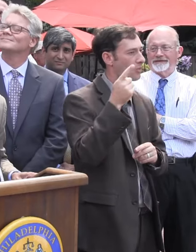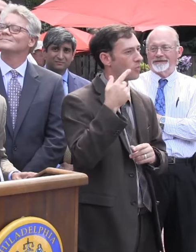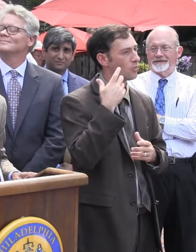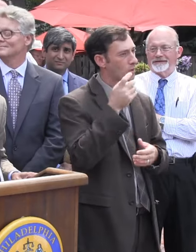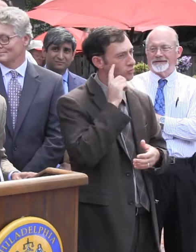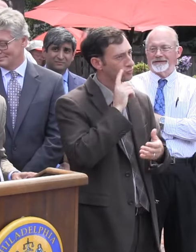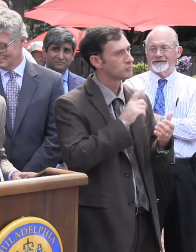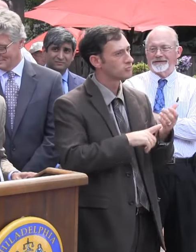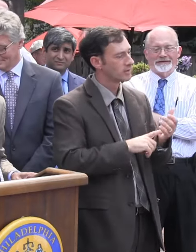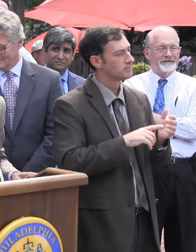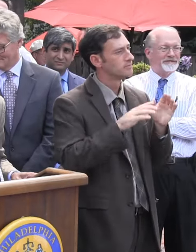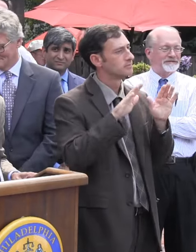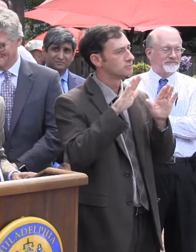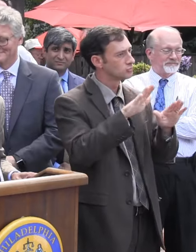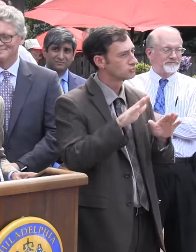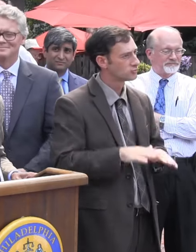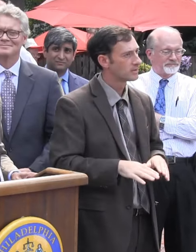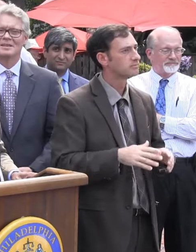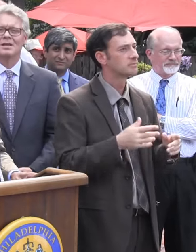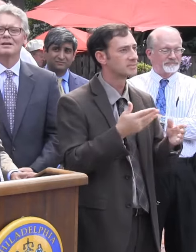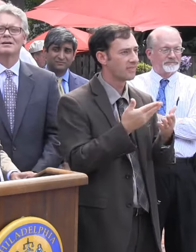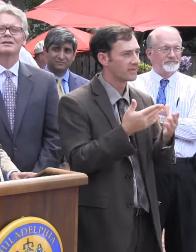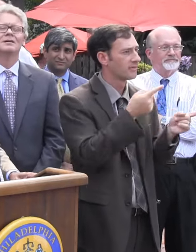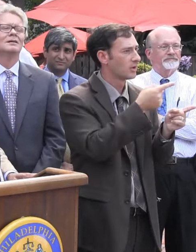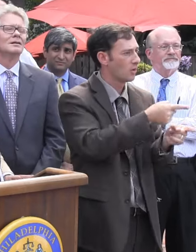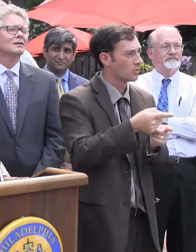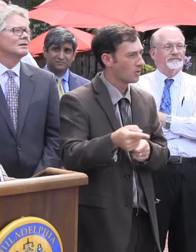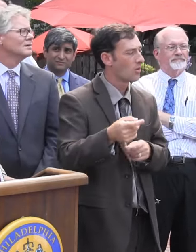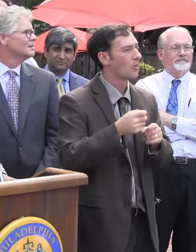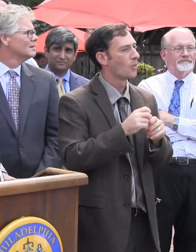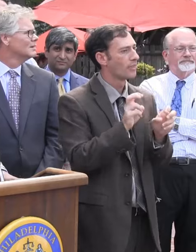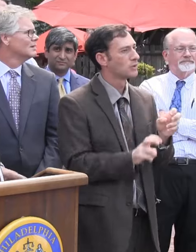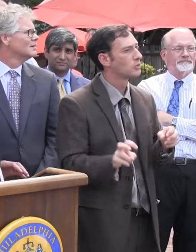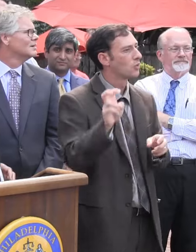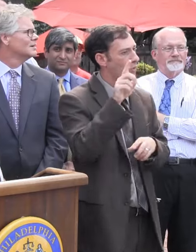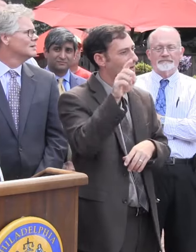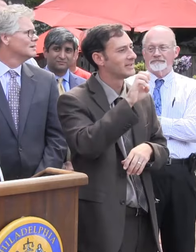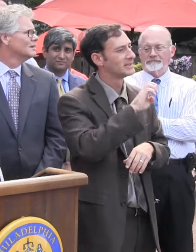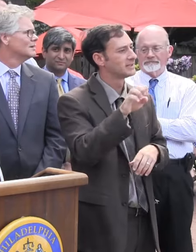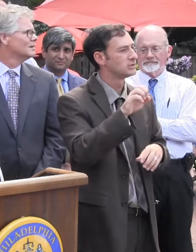the tremendous activity that goes on with the tours at the Eastern State Penitentiary